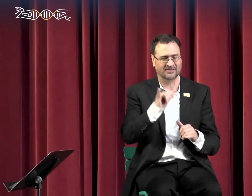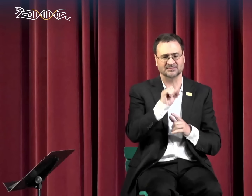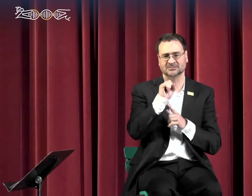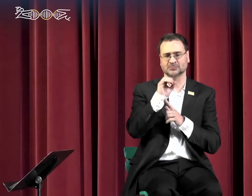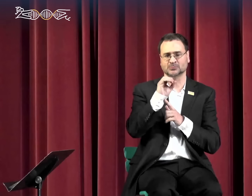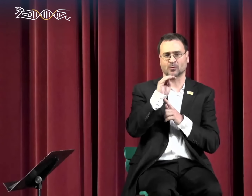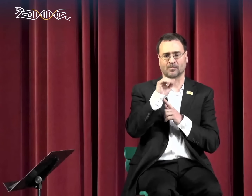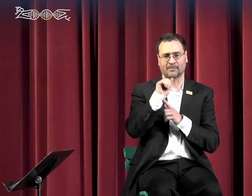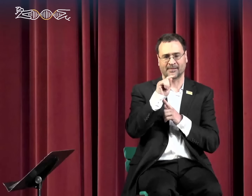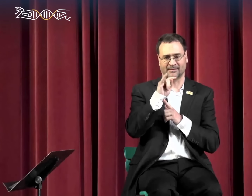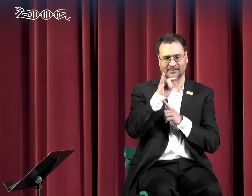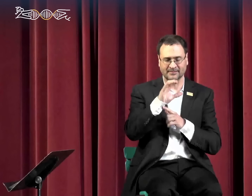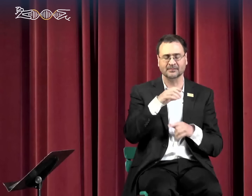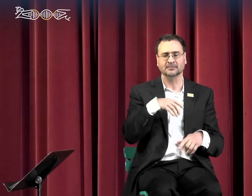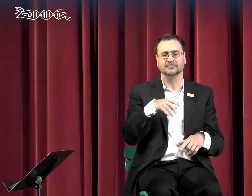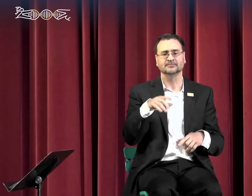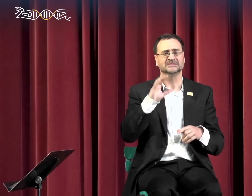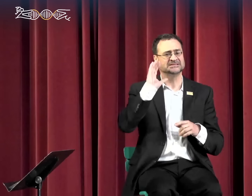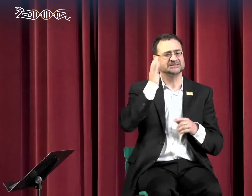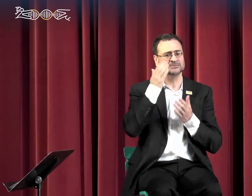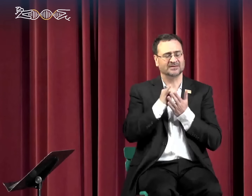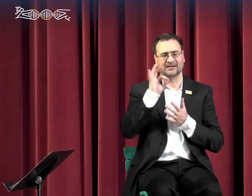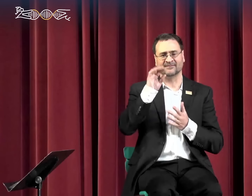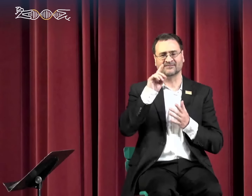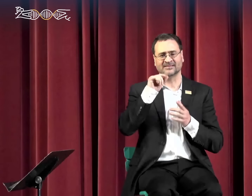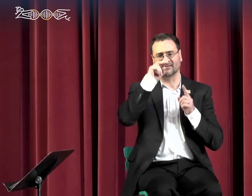genetically be Deaf, that is somatic approach.